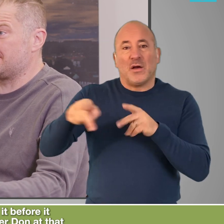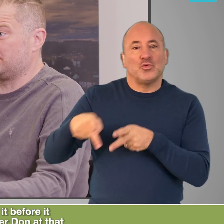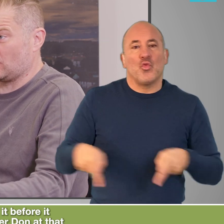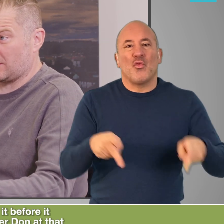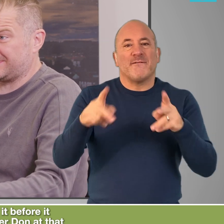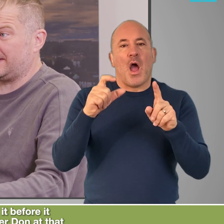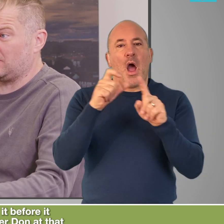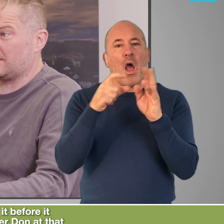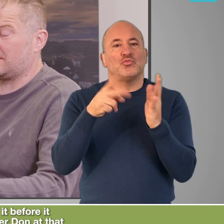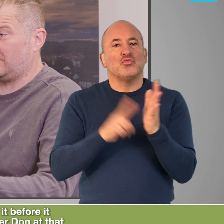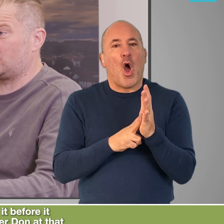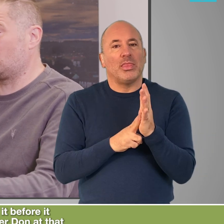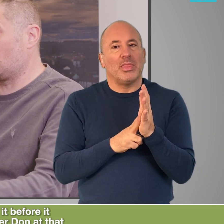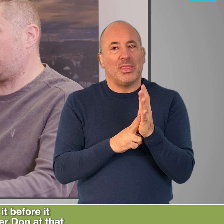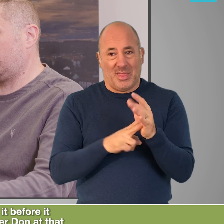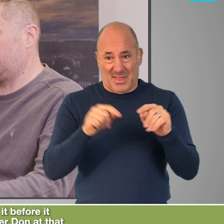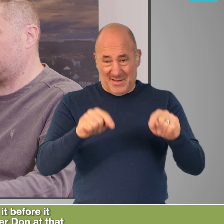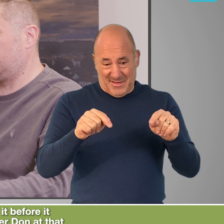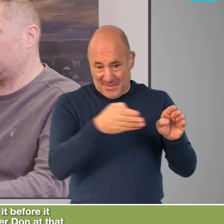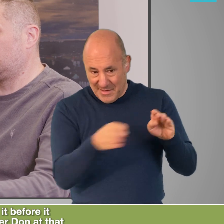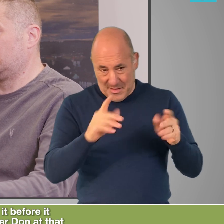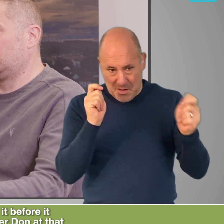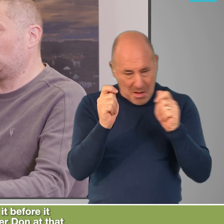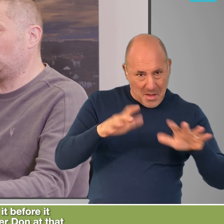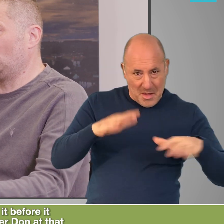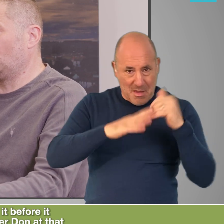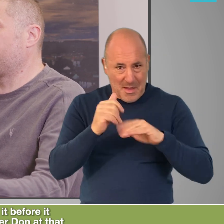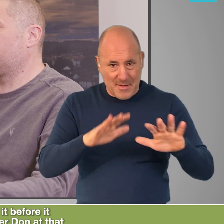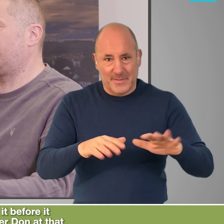but also attenuates it before it goes back into the River Don at that